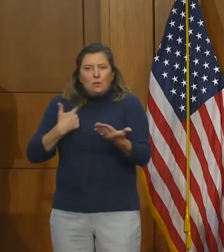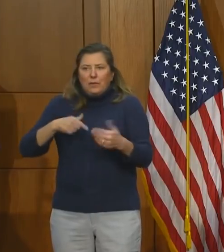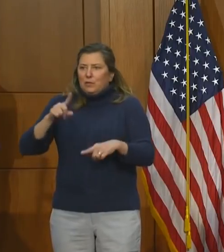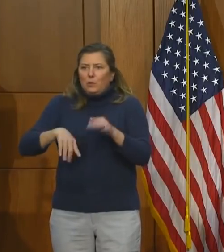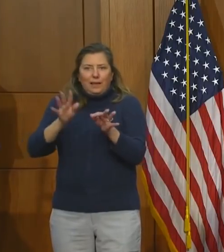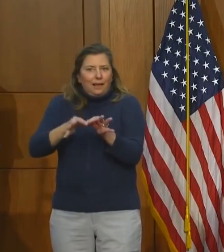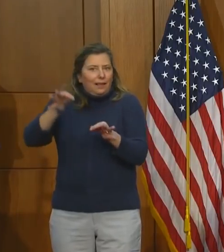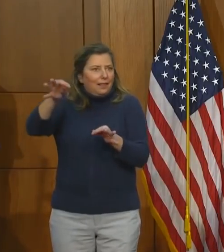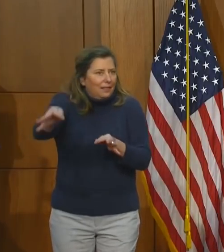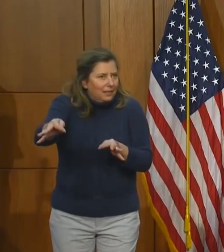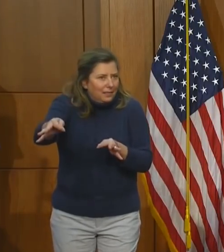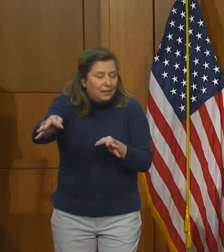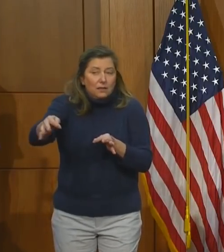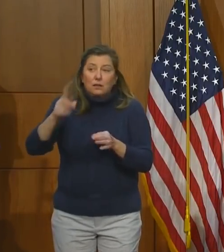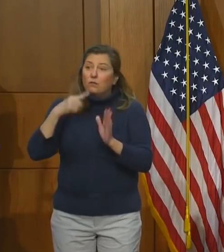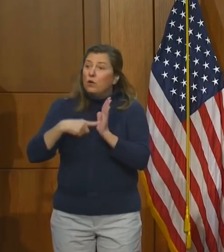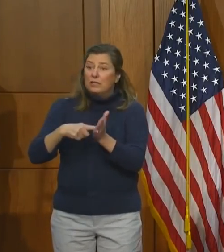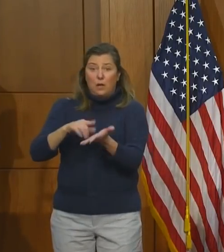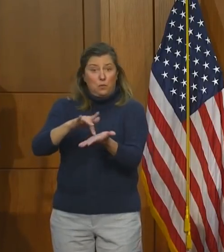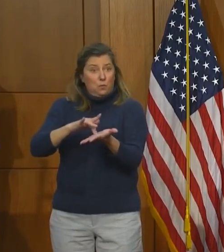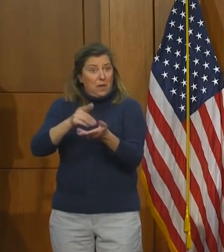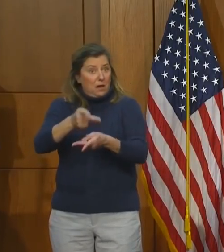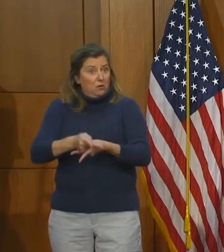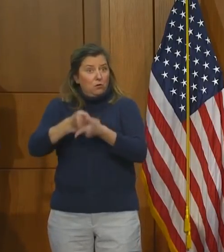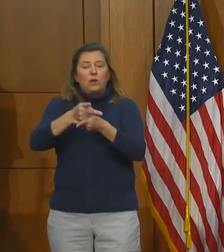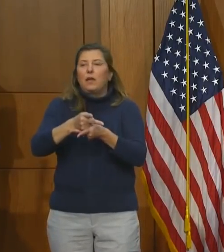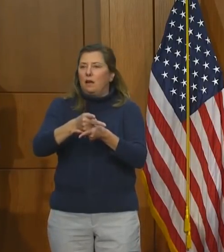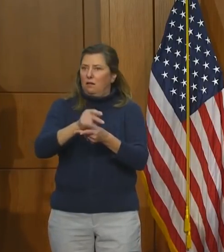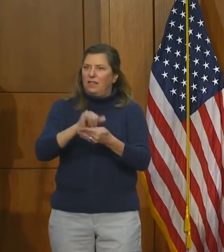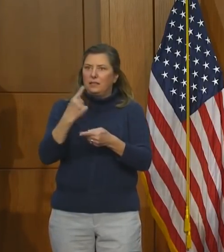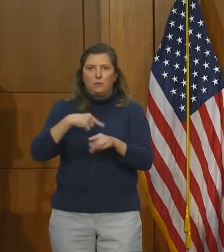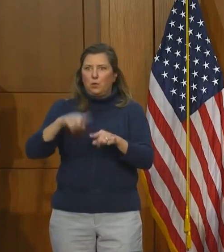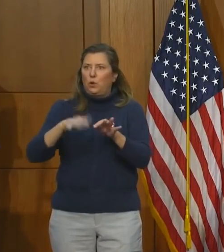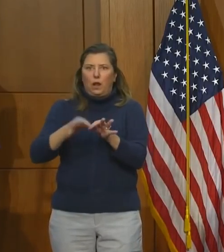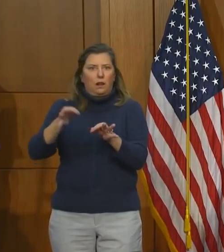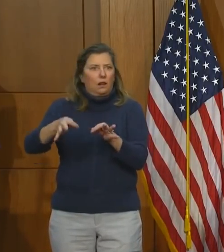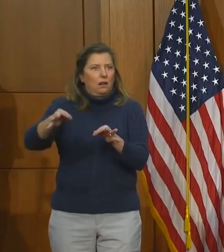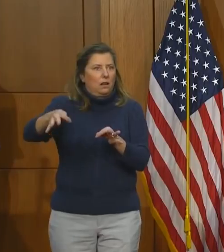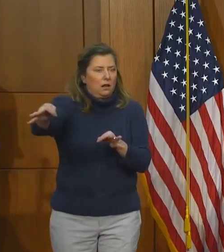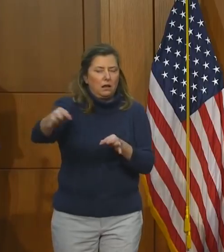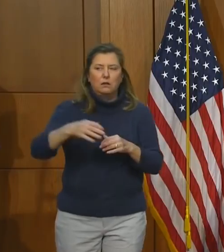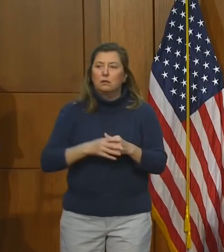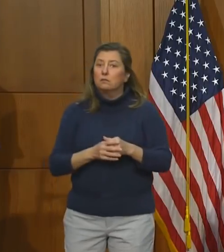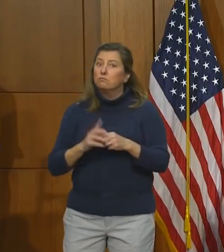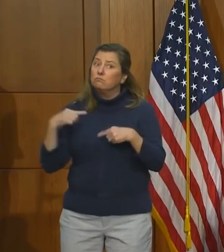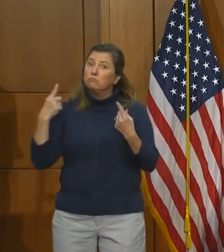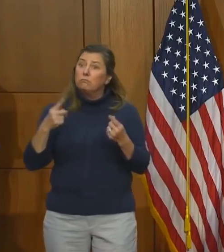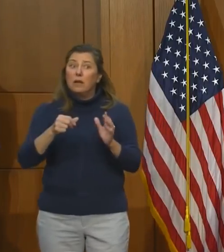FROM OTHER PEOPLE IN PUBLIC. BUT AT THE SAME TIME WE KNOW THAT THERE ARE THINGS WE CANNOT